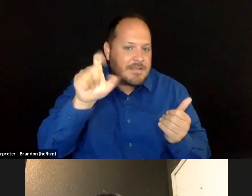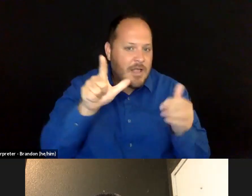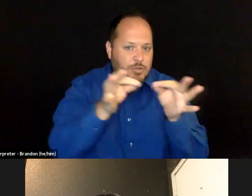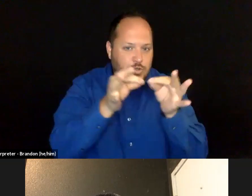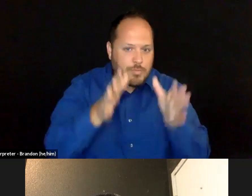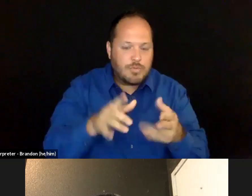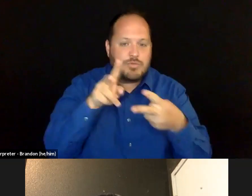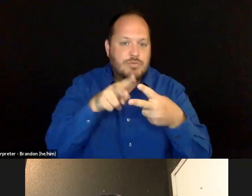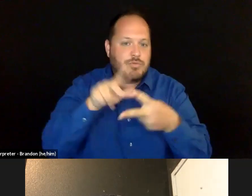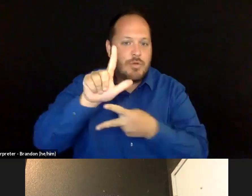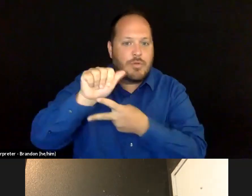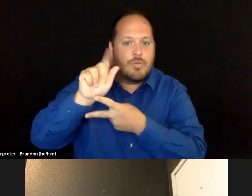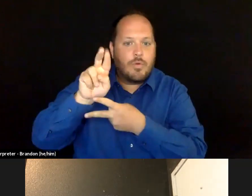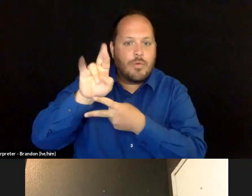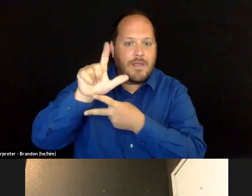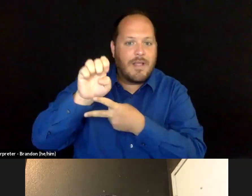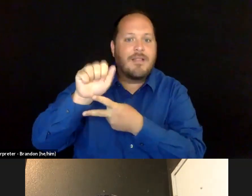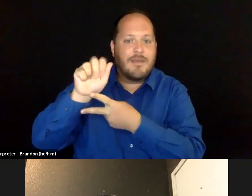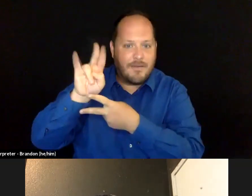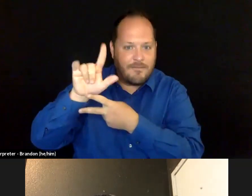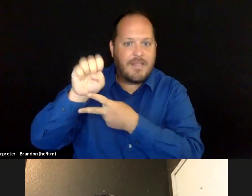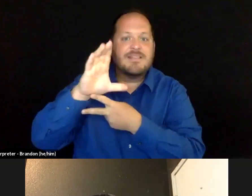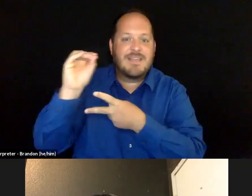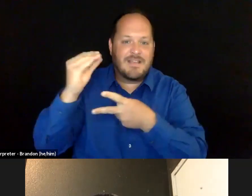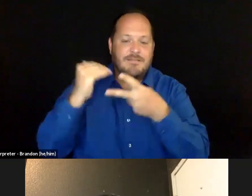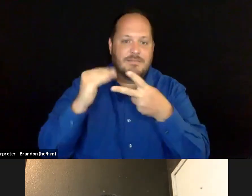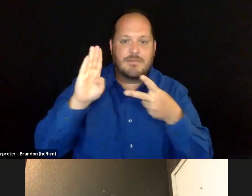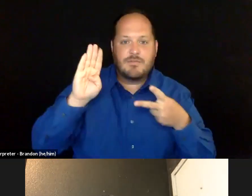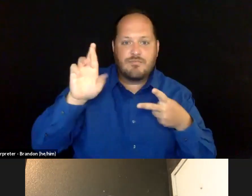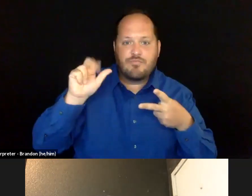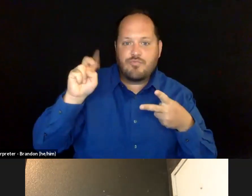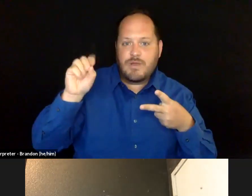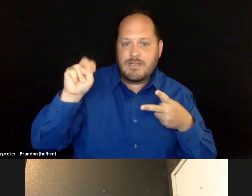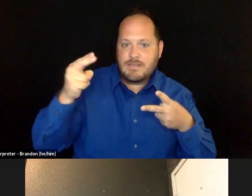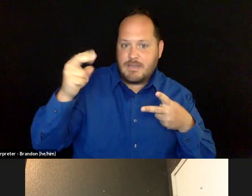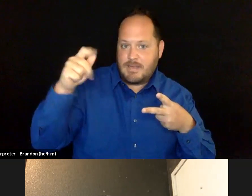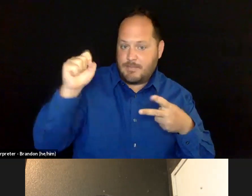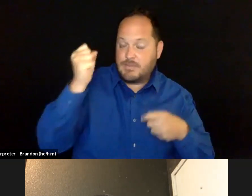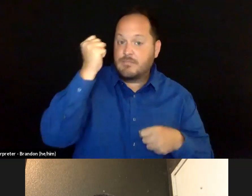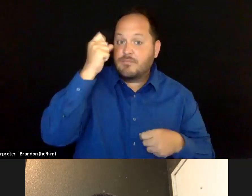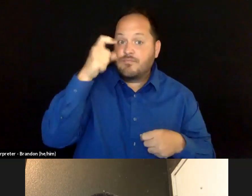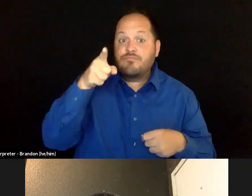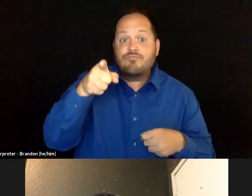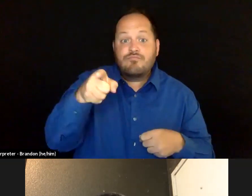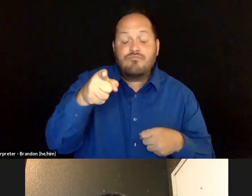screen and select Show Subtitle. If you want to ask a question, please type your question into